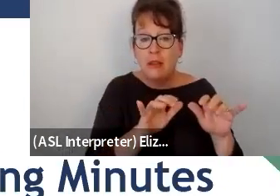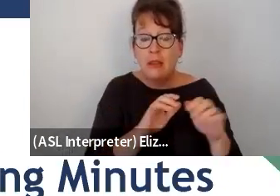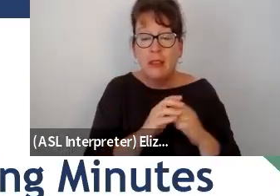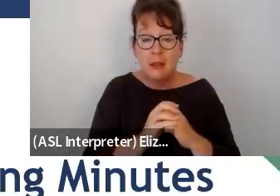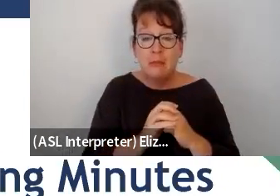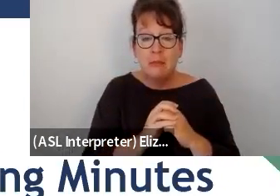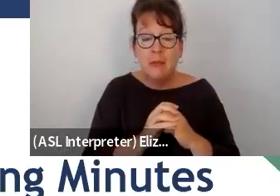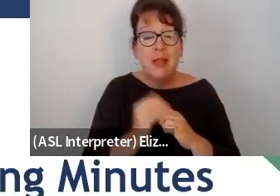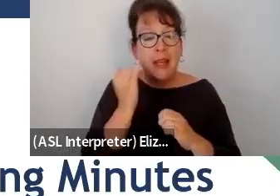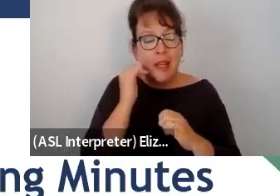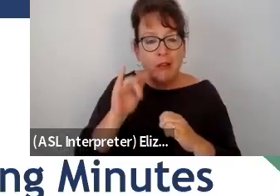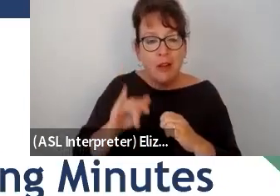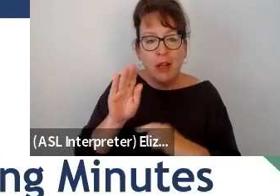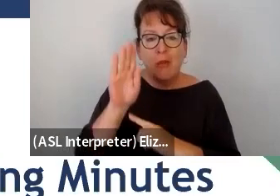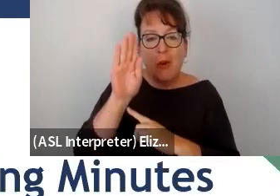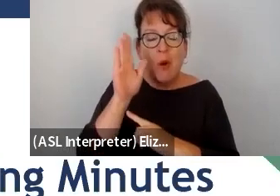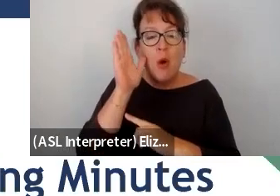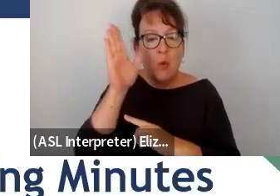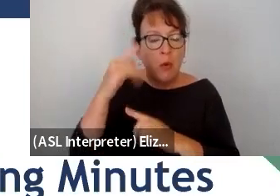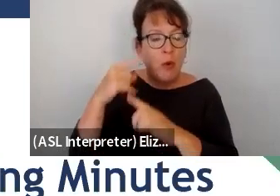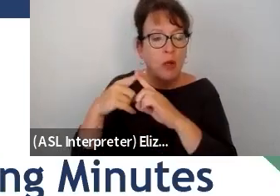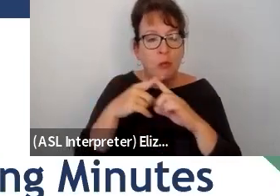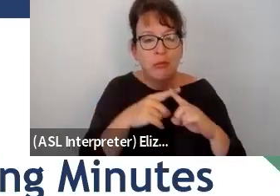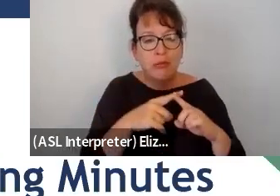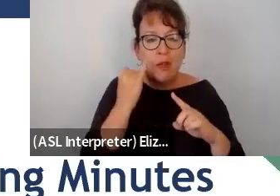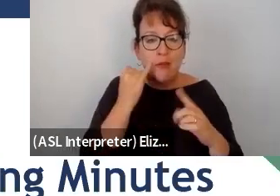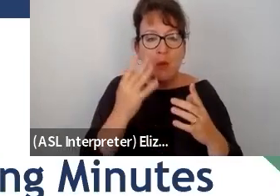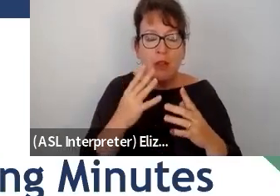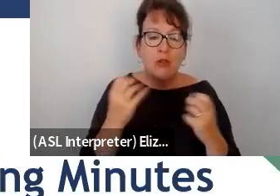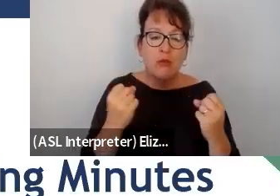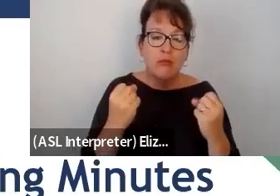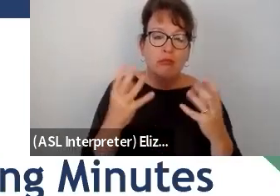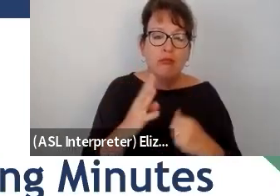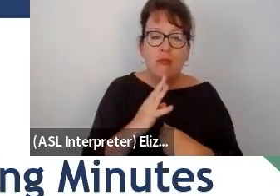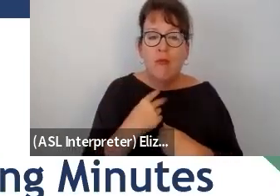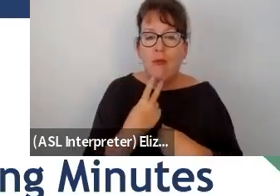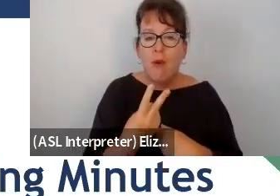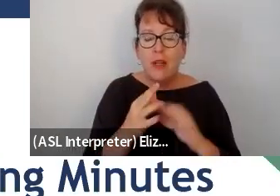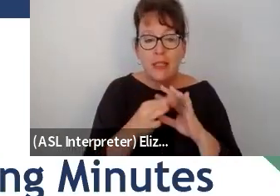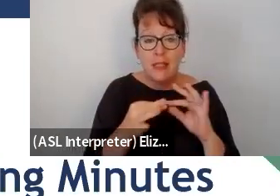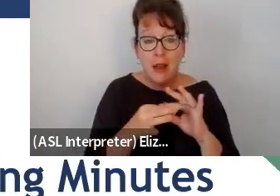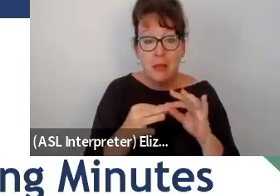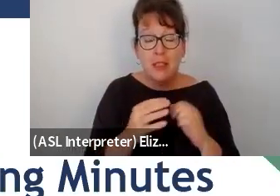very significant funding for EPA to actually promote the uptake in these clean transportation